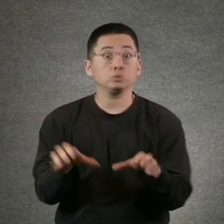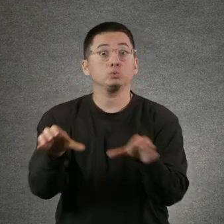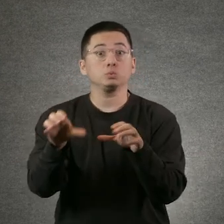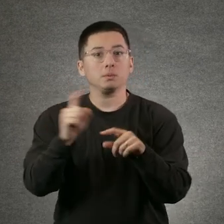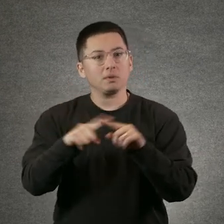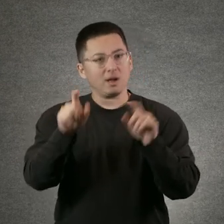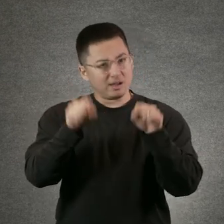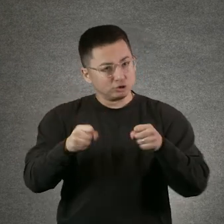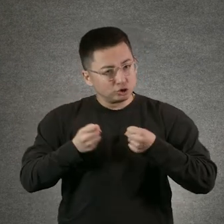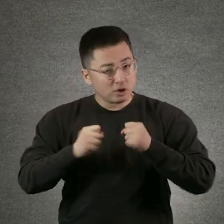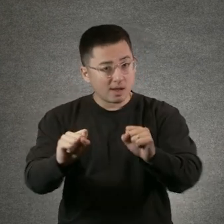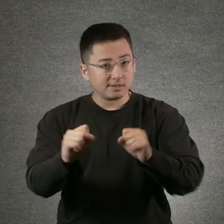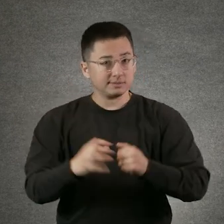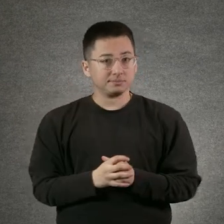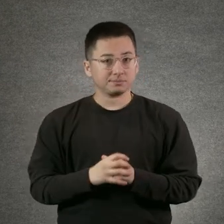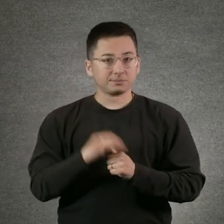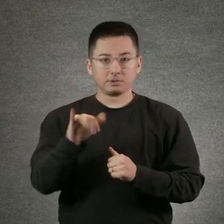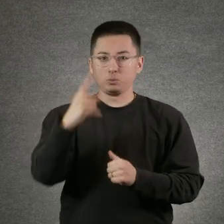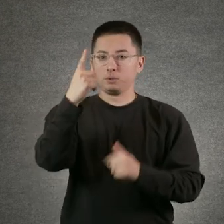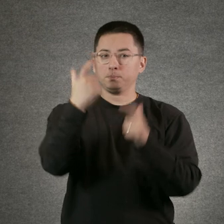I think that's the biggest thing I want to get across to people.